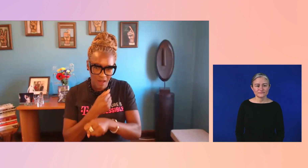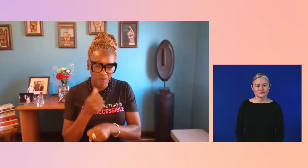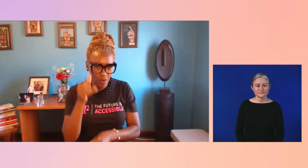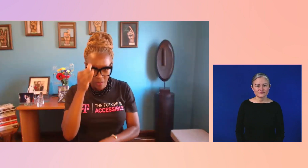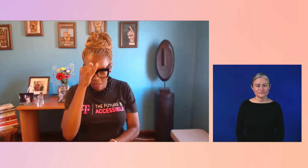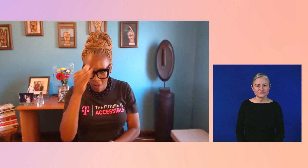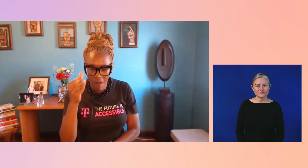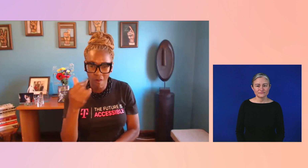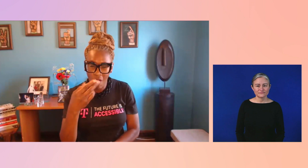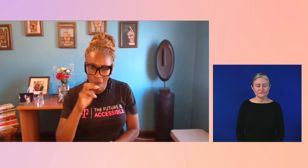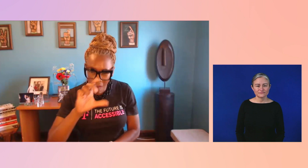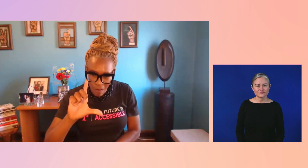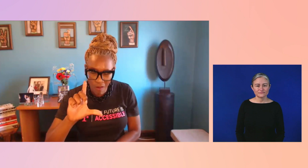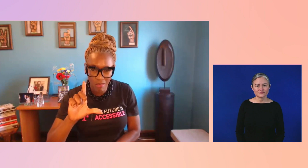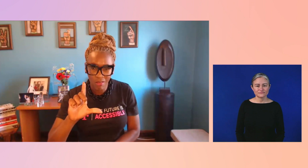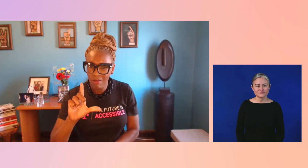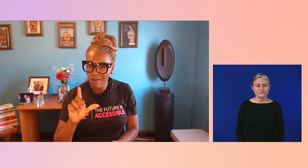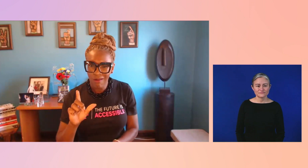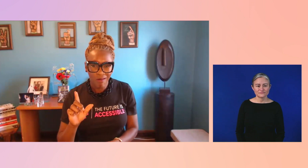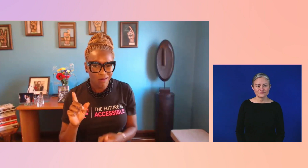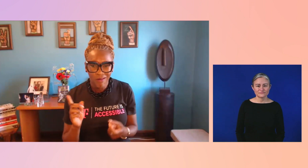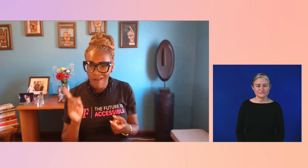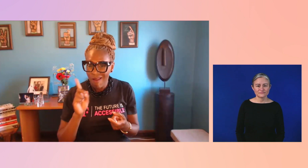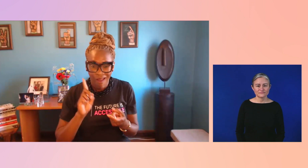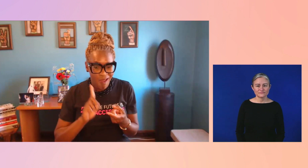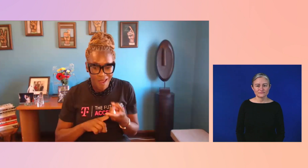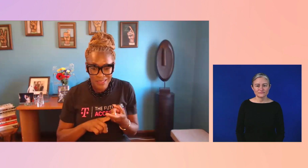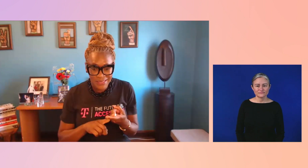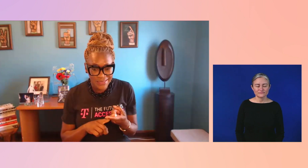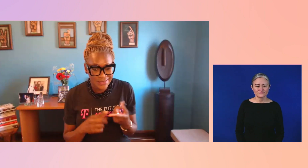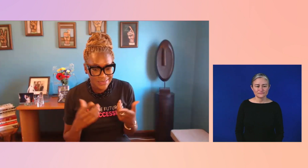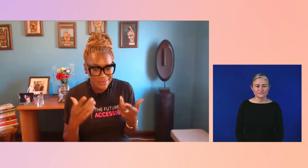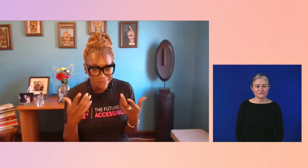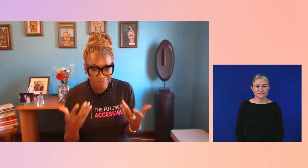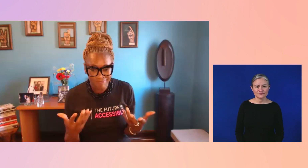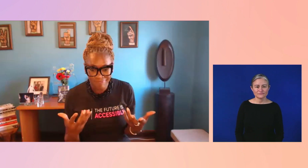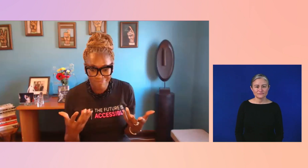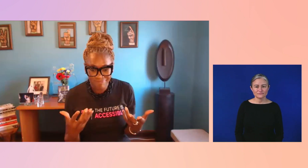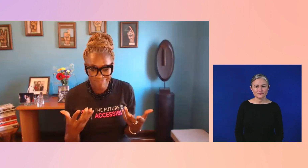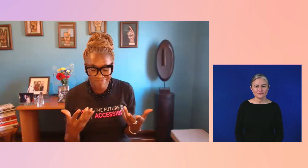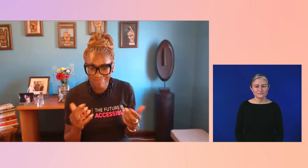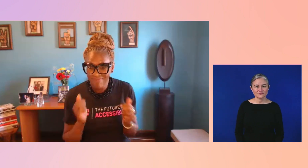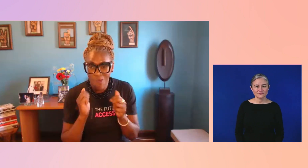this cause and in this fight for the long haul, it's really important that we do it.